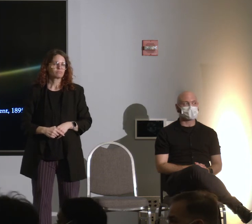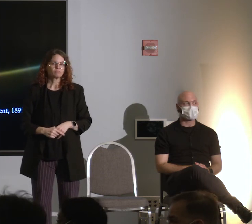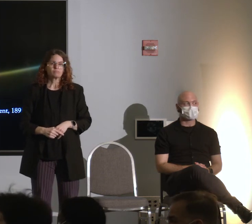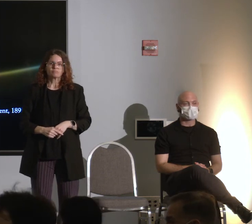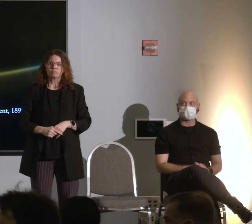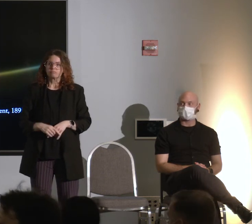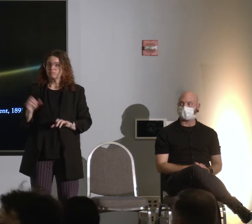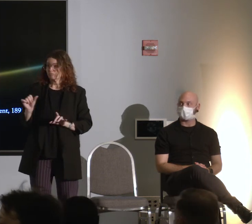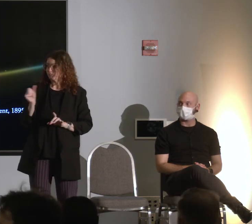Any other questions?